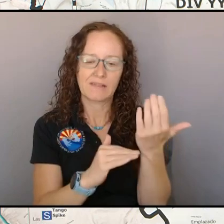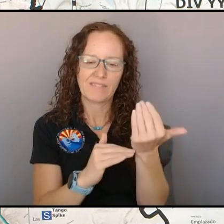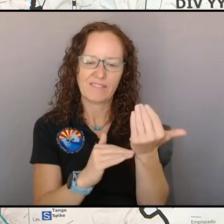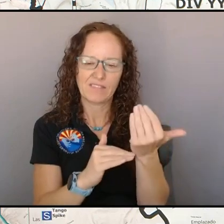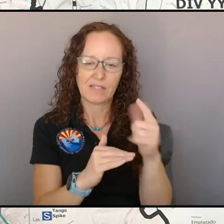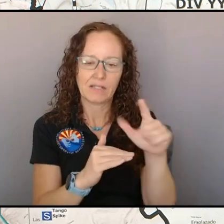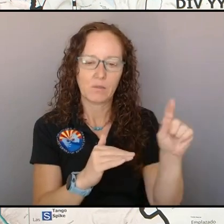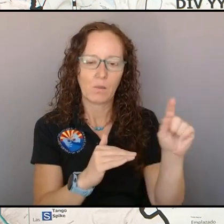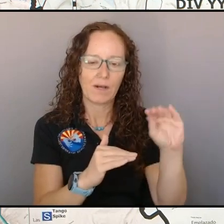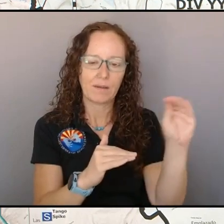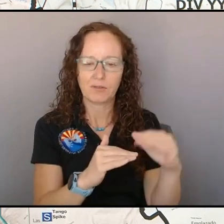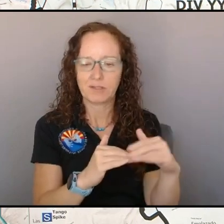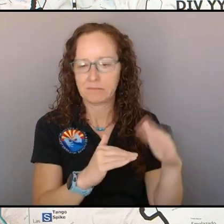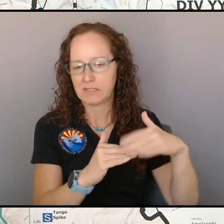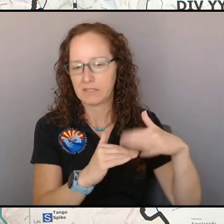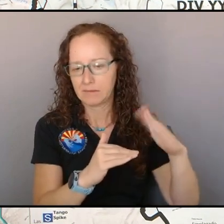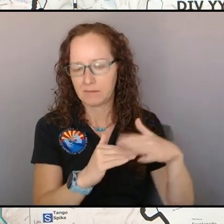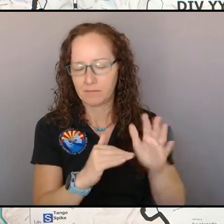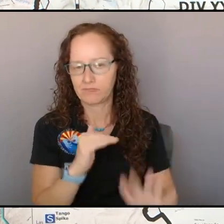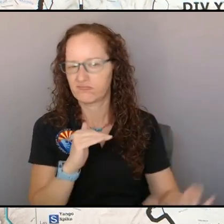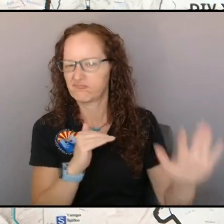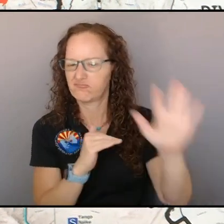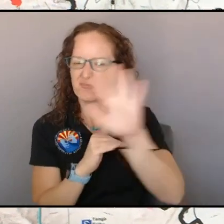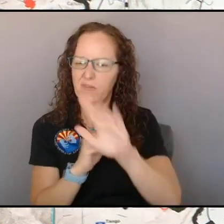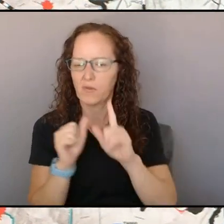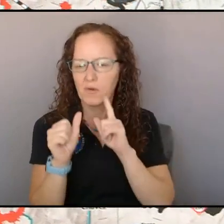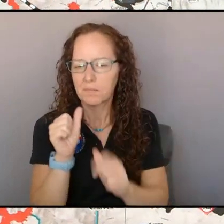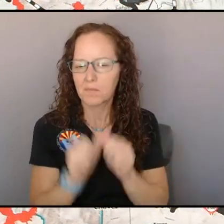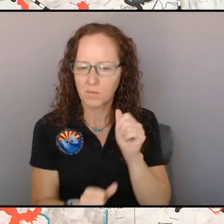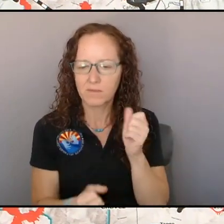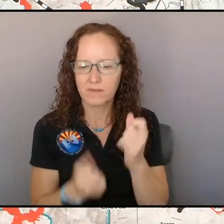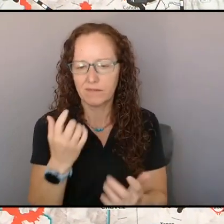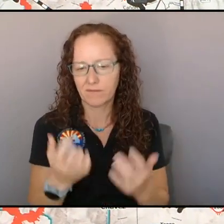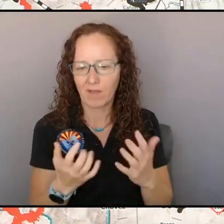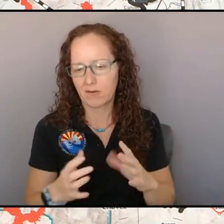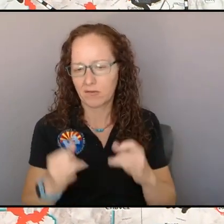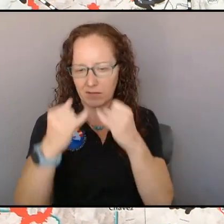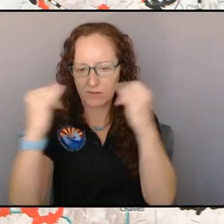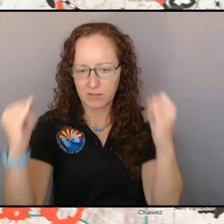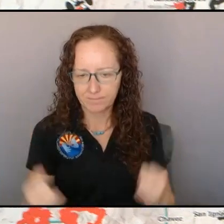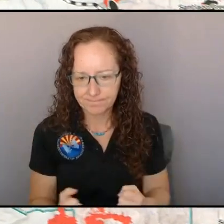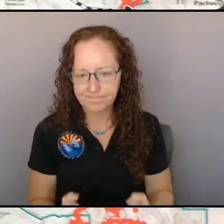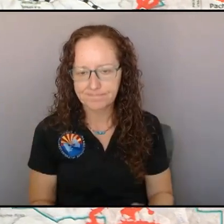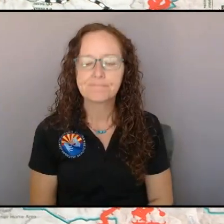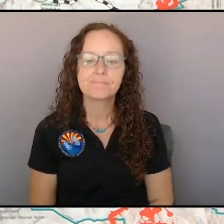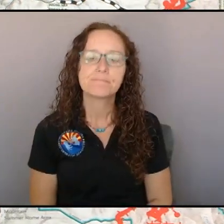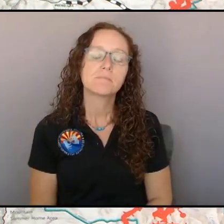across the majority of the fire today. As we go into the evening,